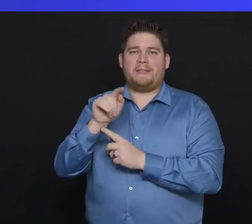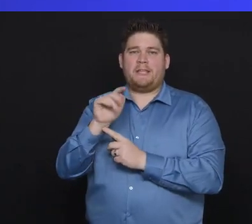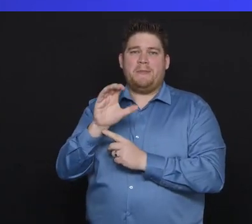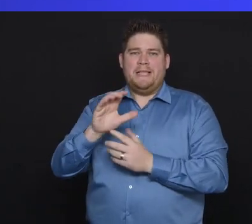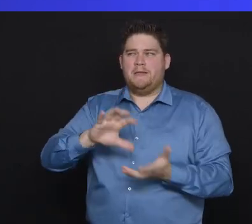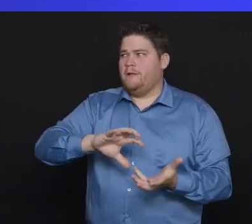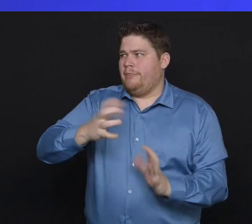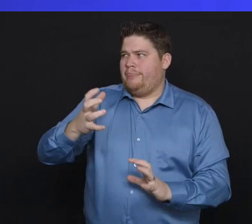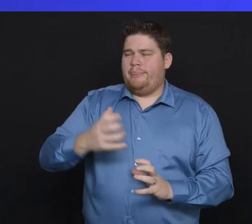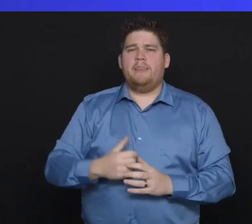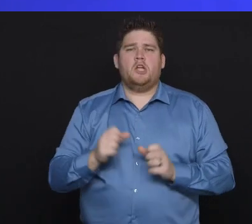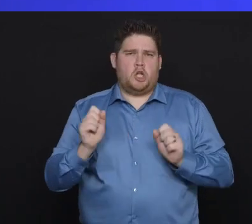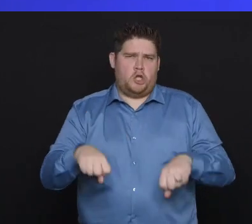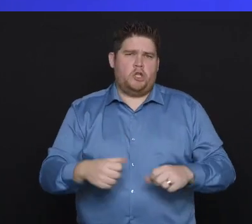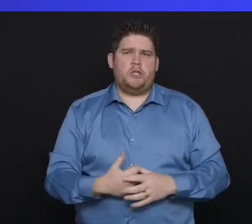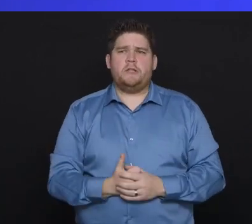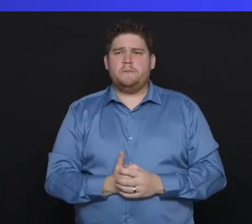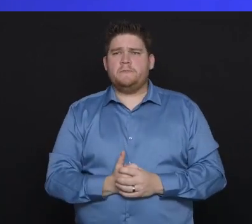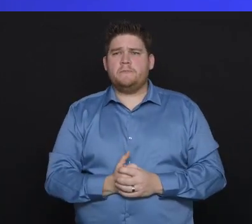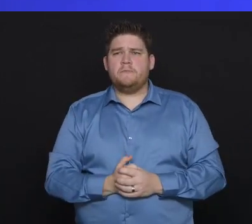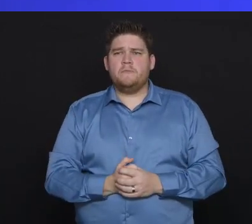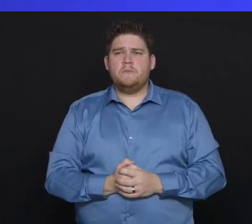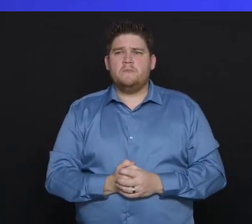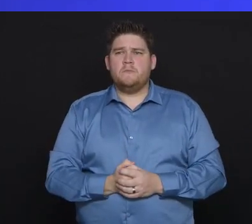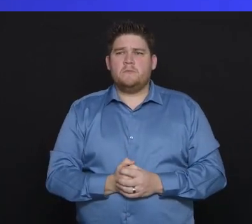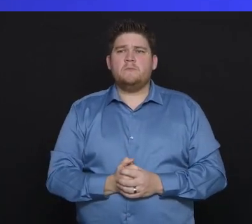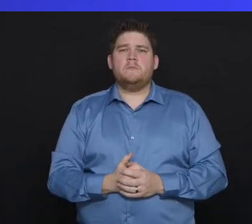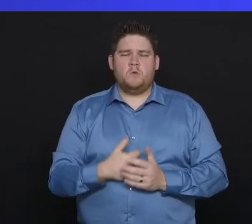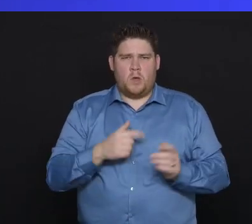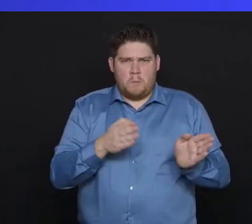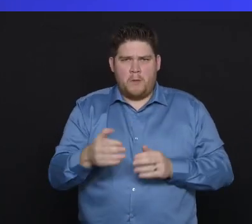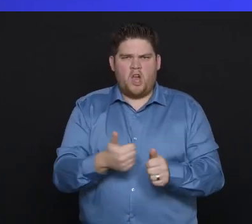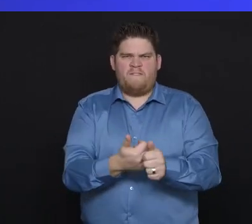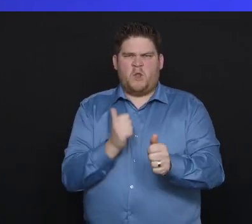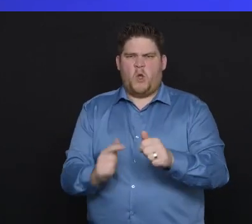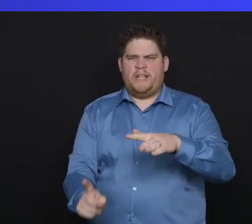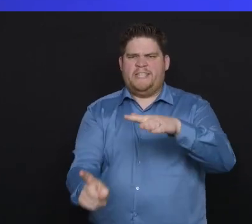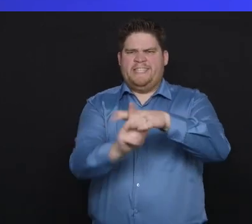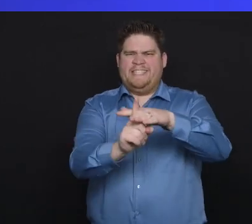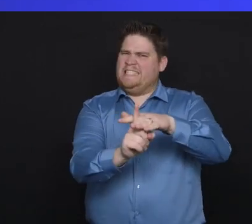. Will this . We have been preparing for